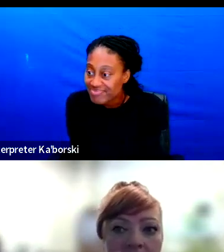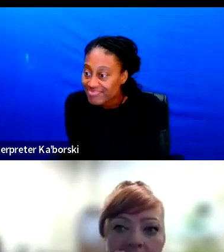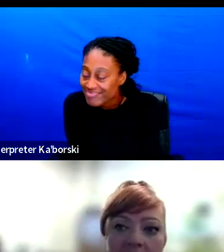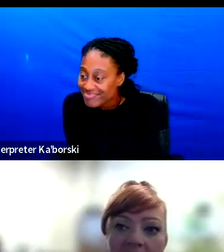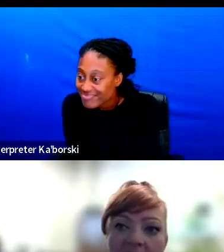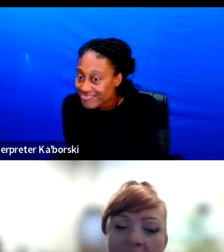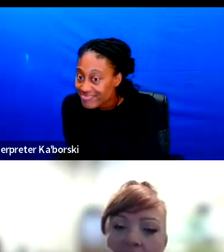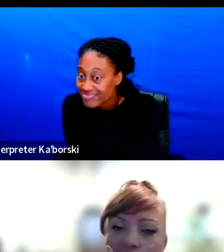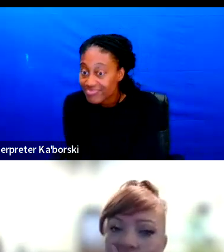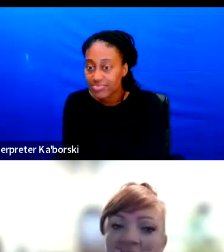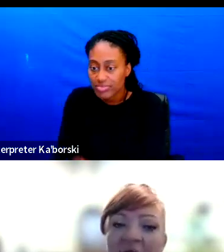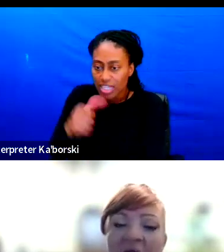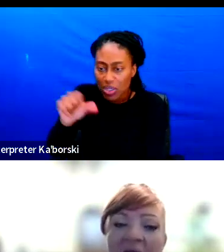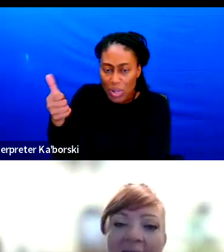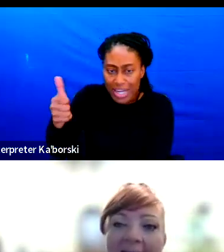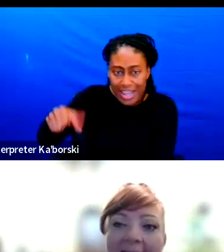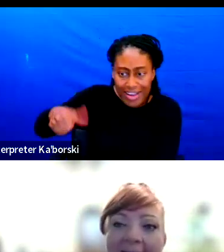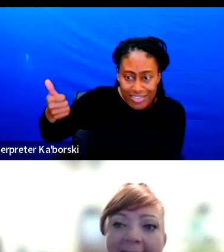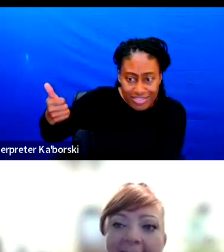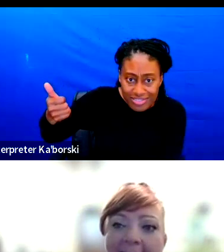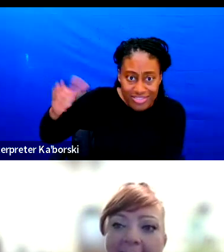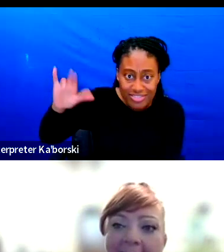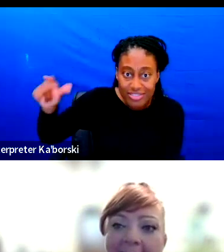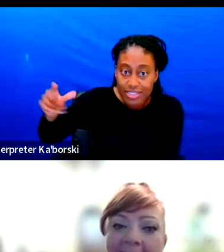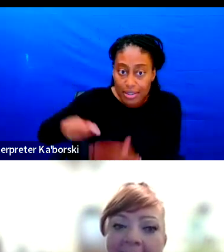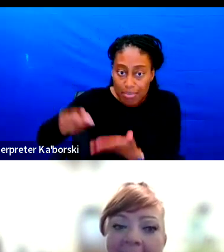Jenise Brassell: Is there anyone else that that the sales purchase your phones.